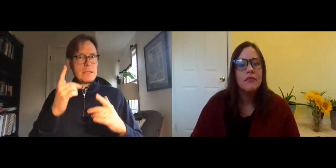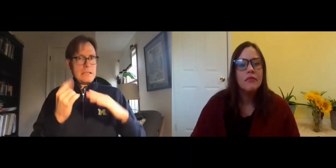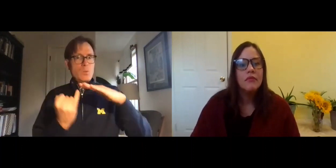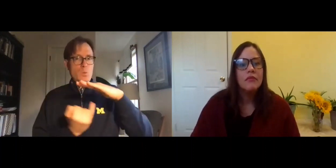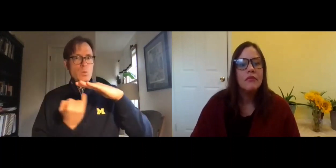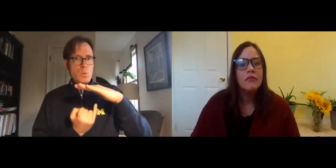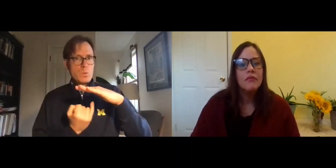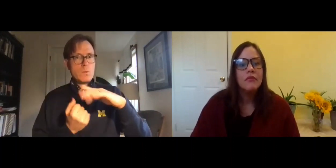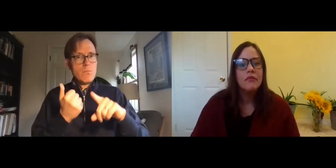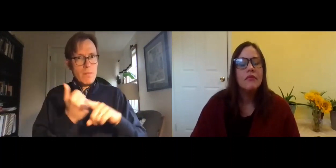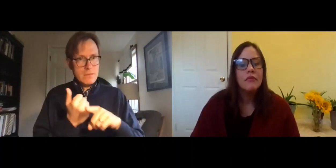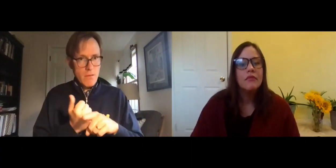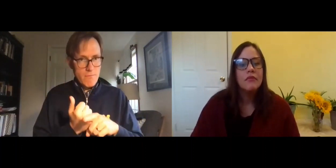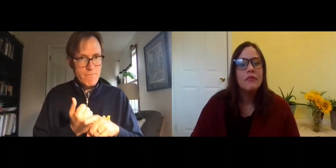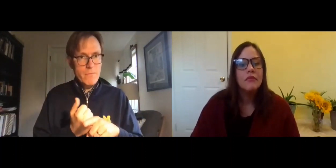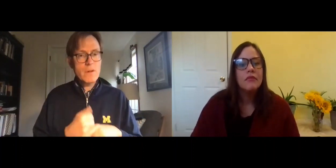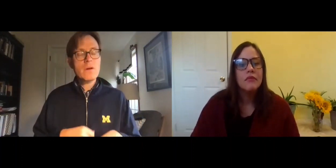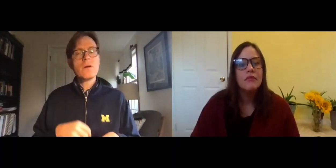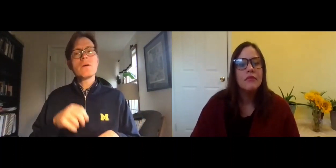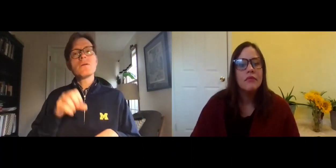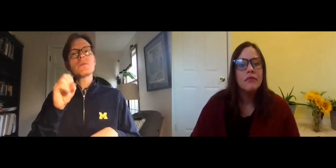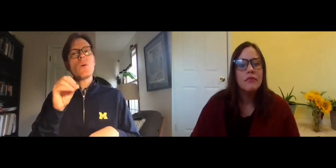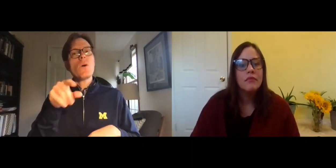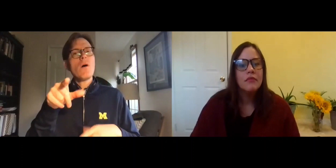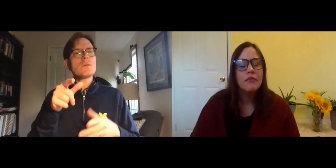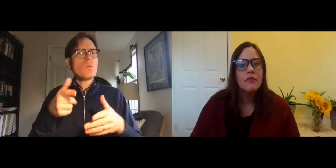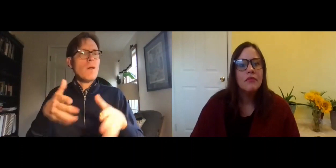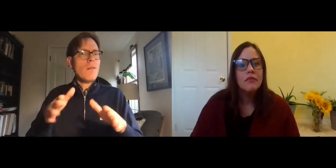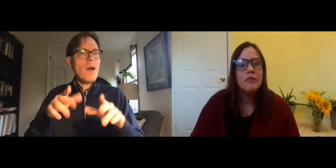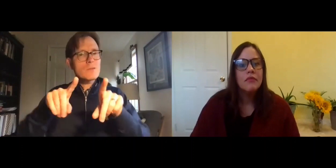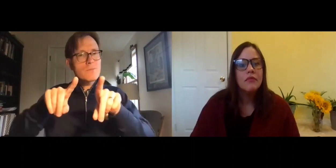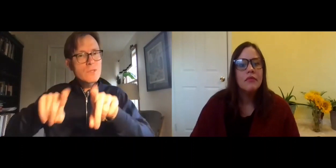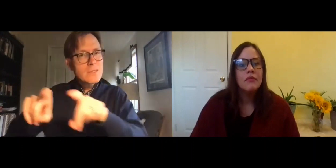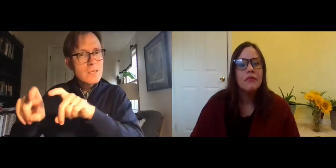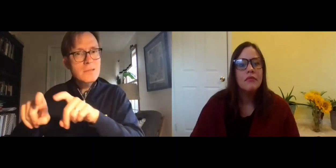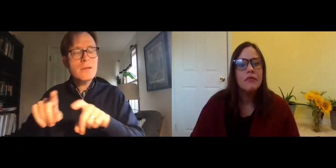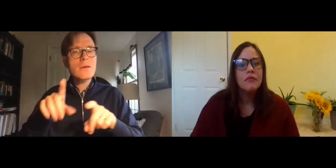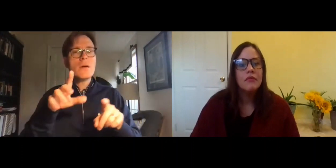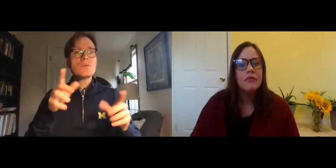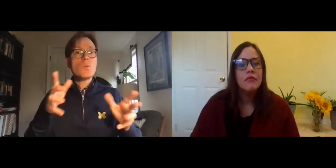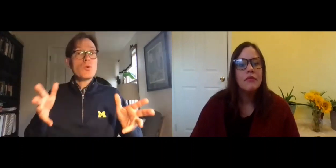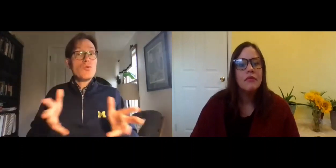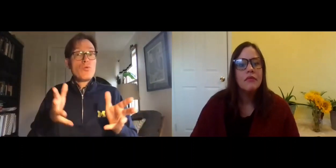been exposed, if they're sick or if they need to quarantine themselves.